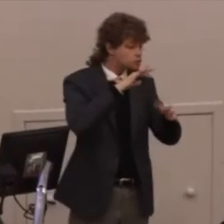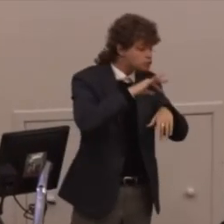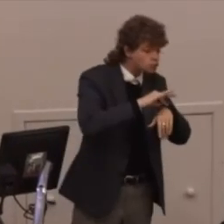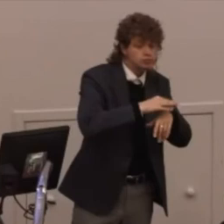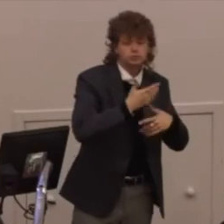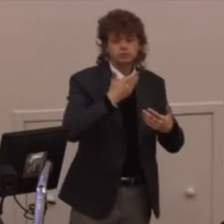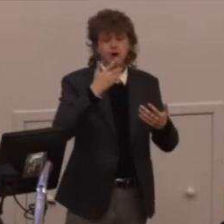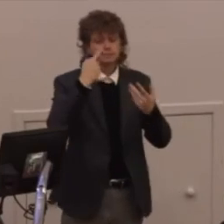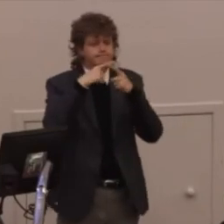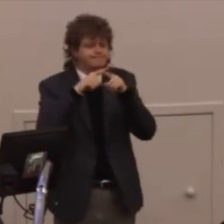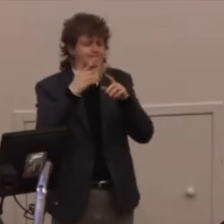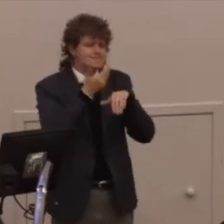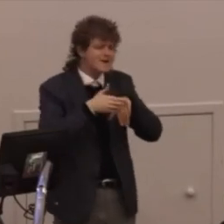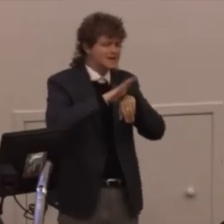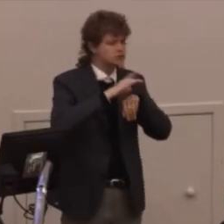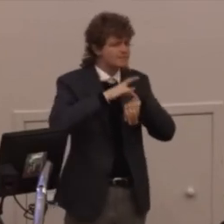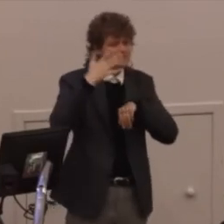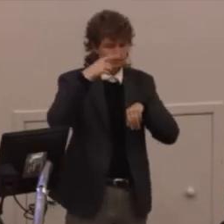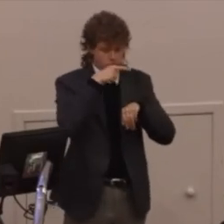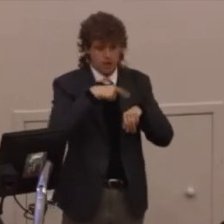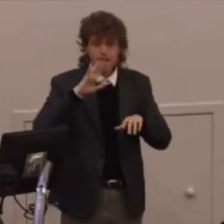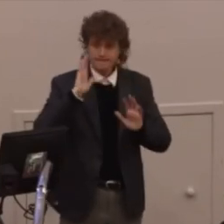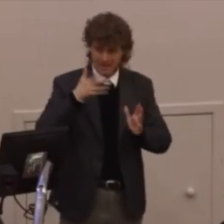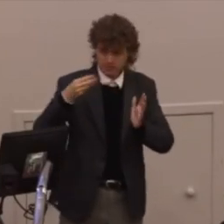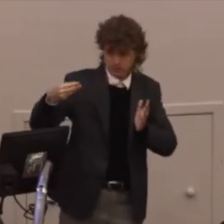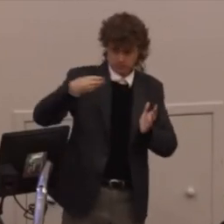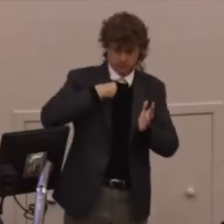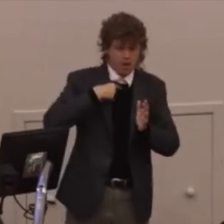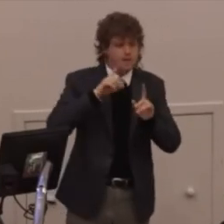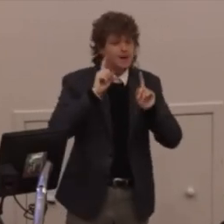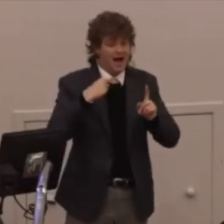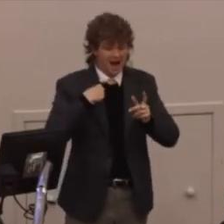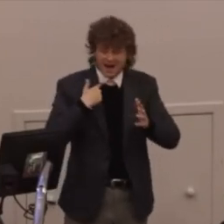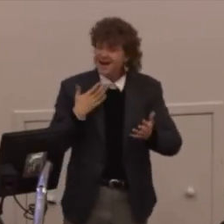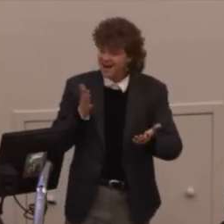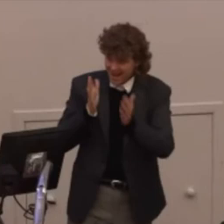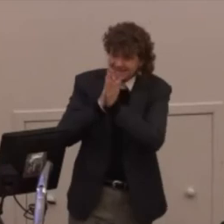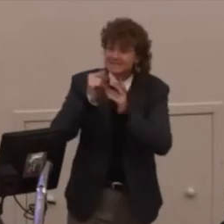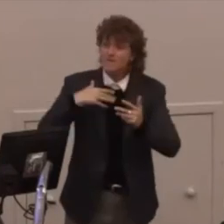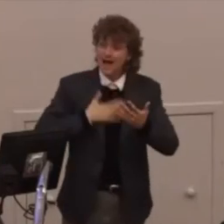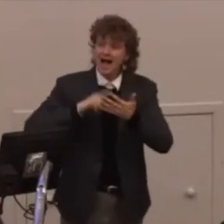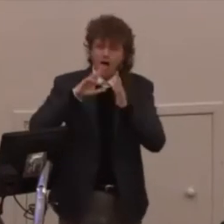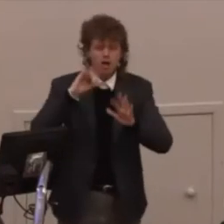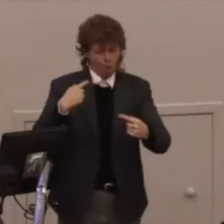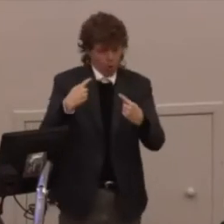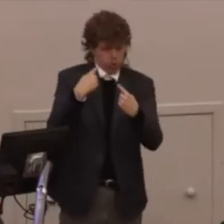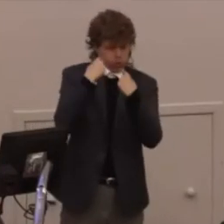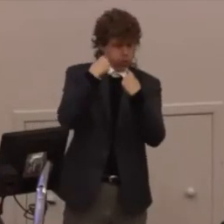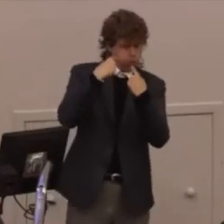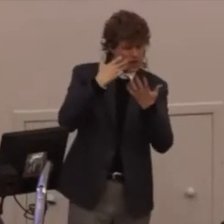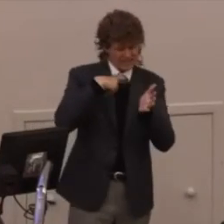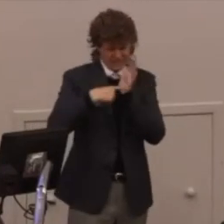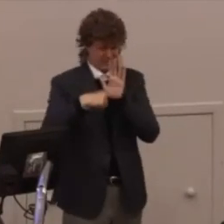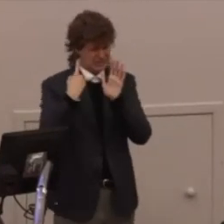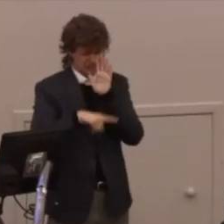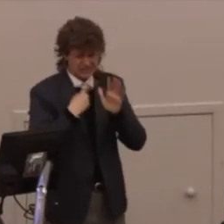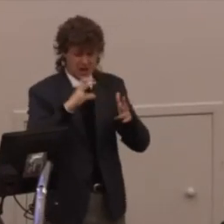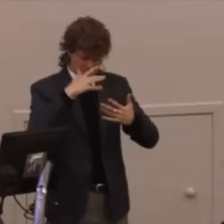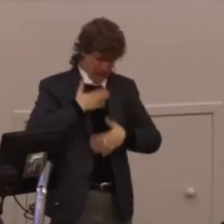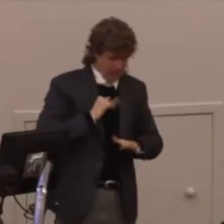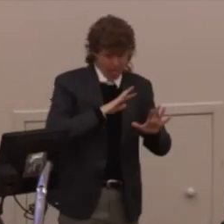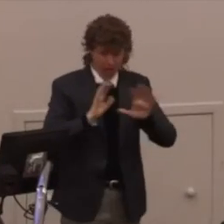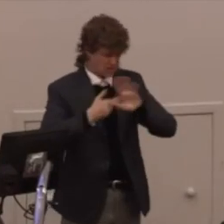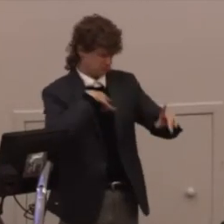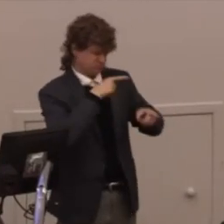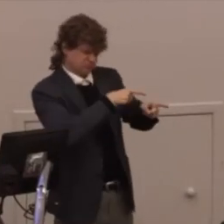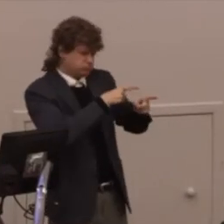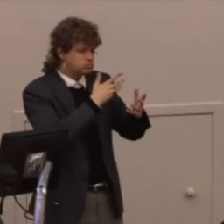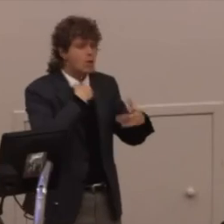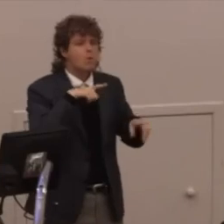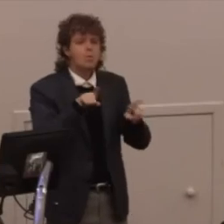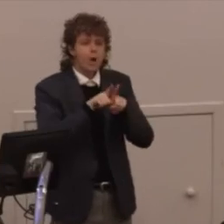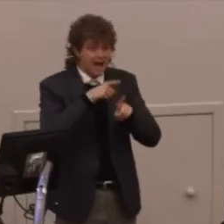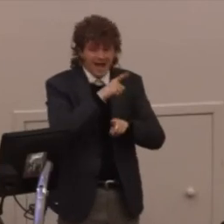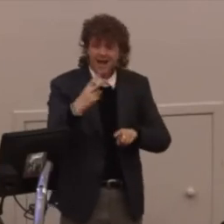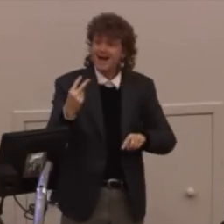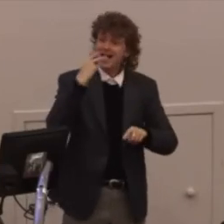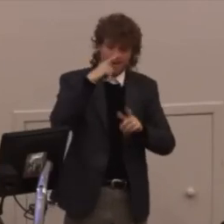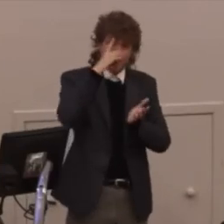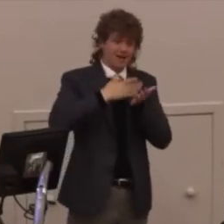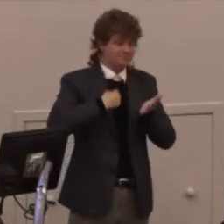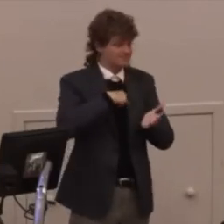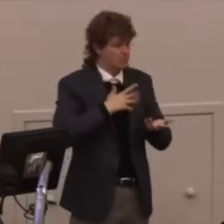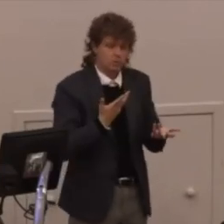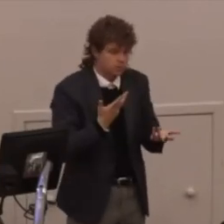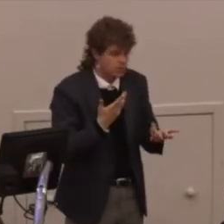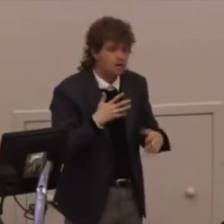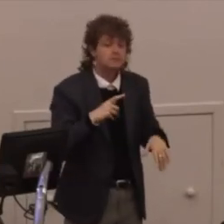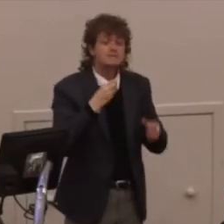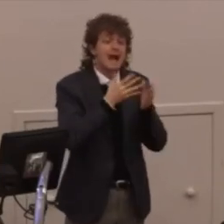processes that trans people have to go through to prove they are actually trans and those